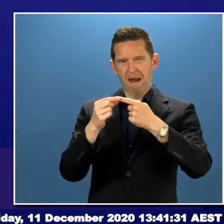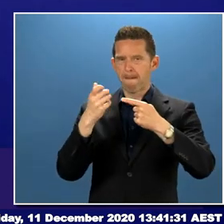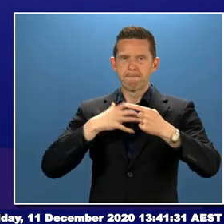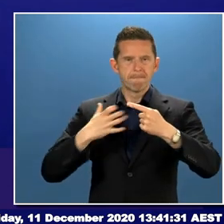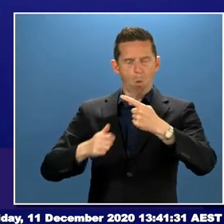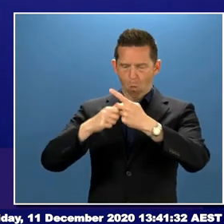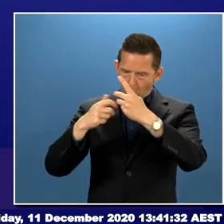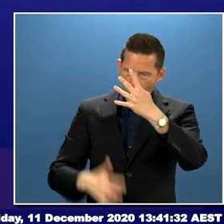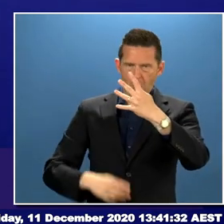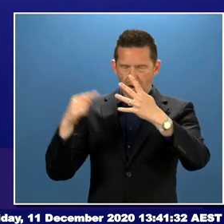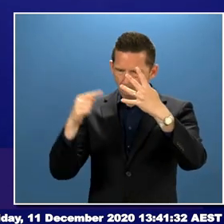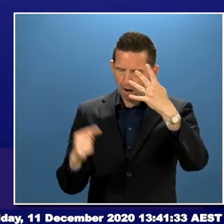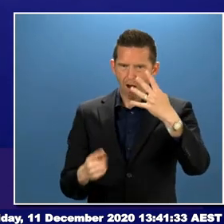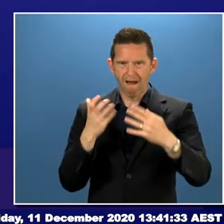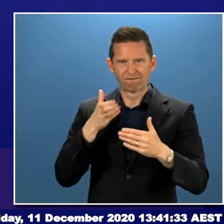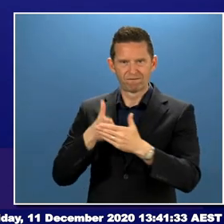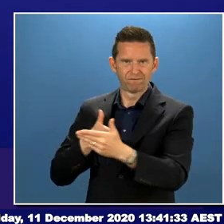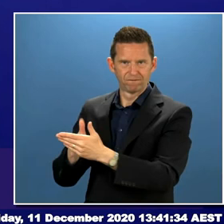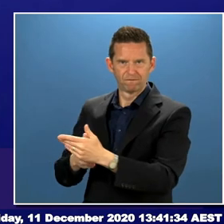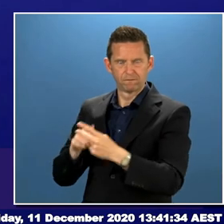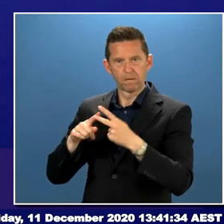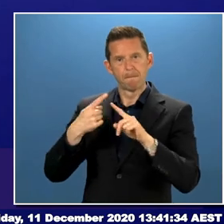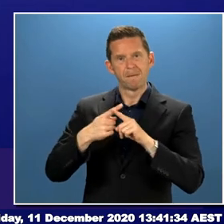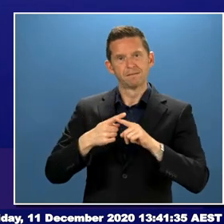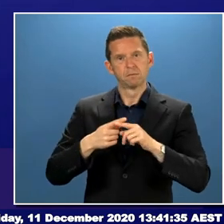Another part is the operation of the labour market as a whole.